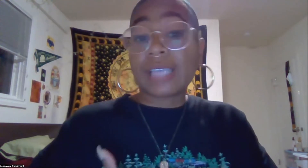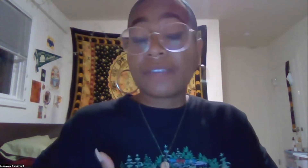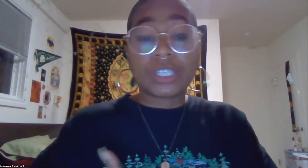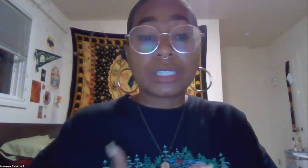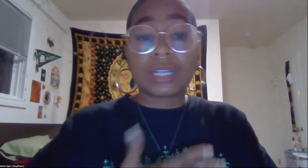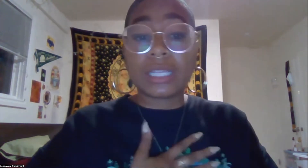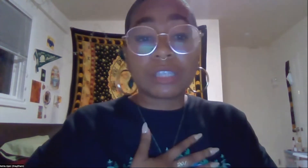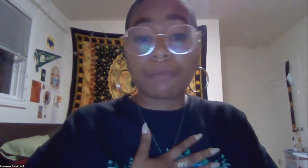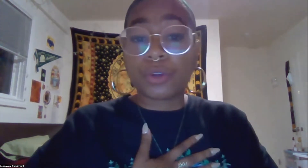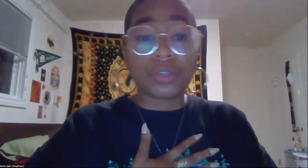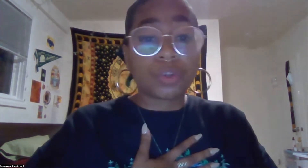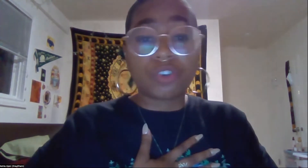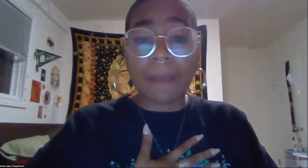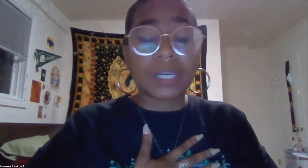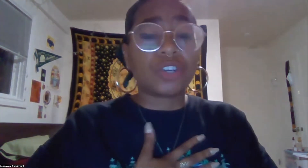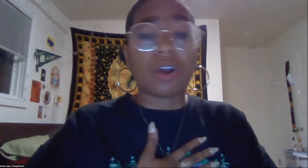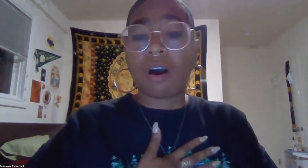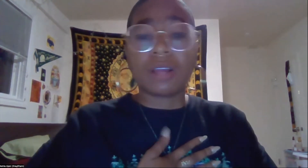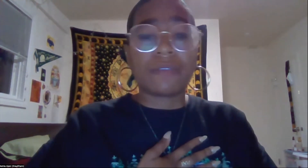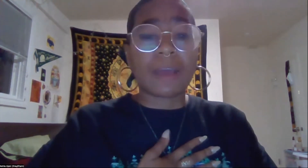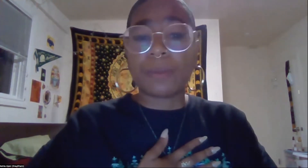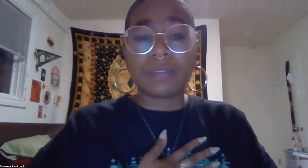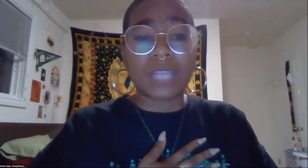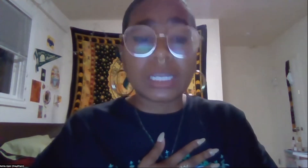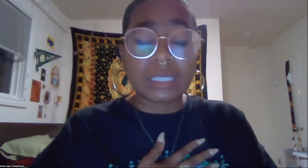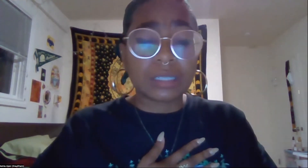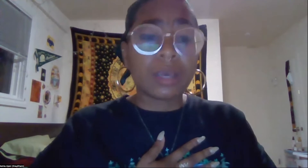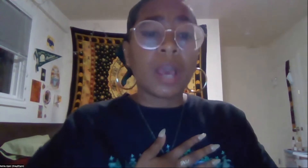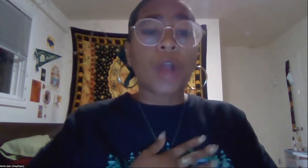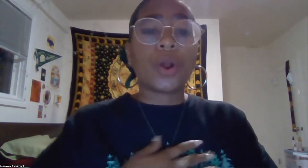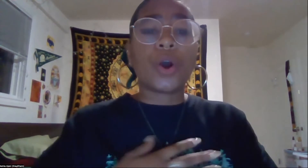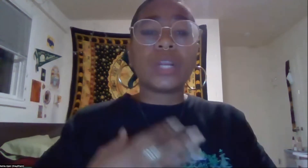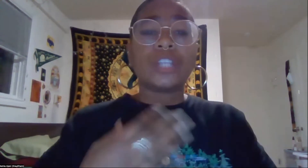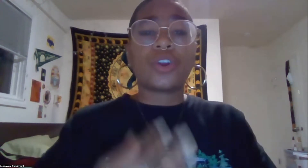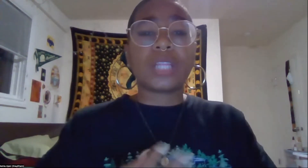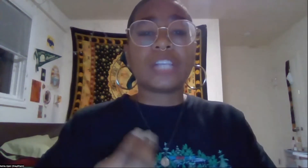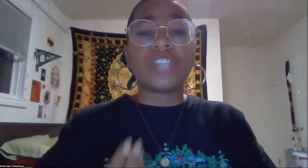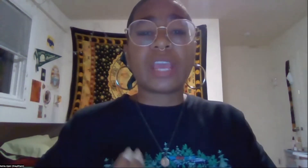savages to cleanse the pure soul trapped under all that primitive lust our own internalized shame